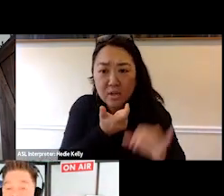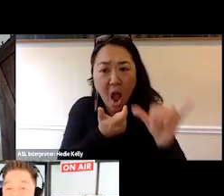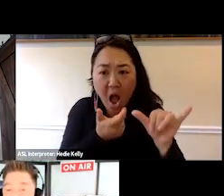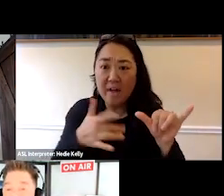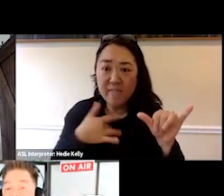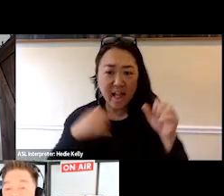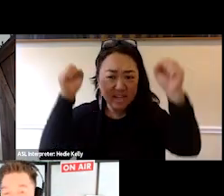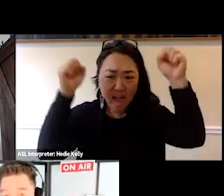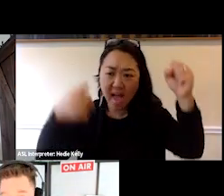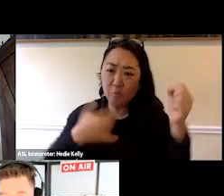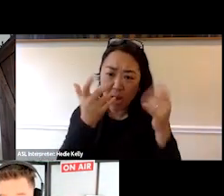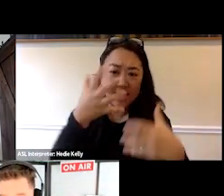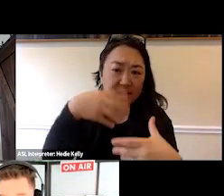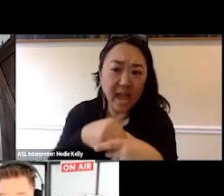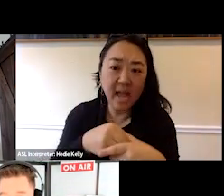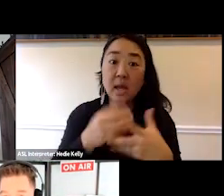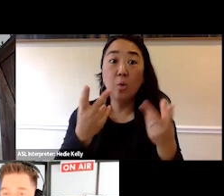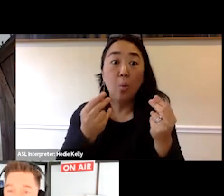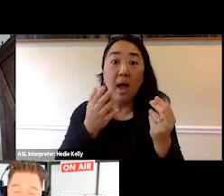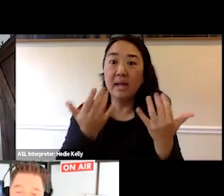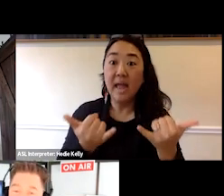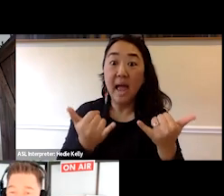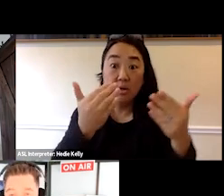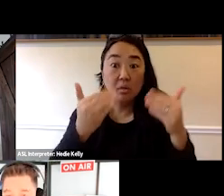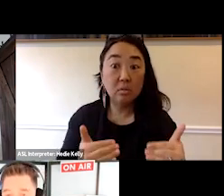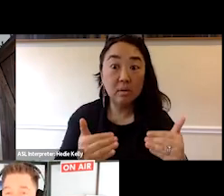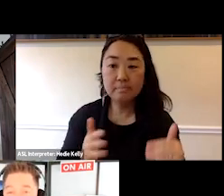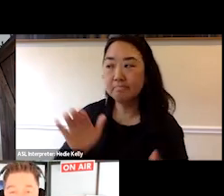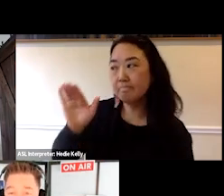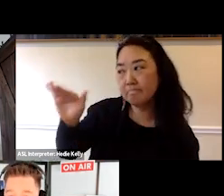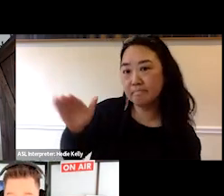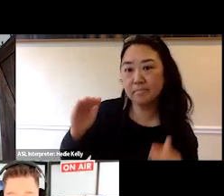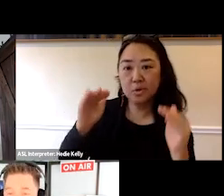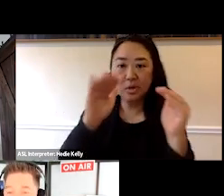Take the next step and talk to your colleagues. The fact that Art-Reach is doing this